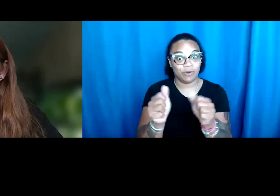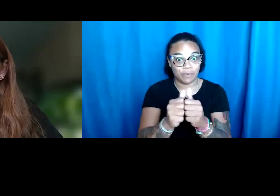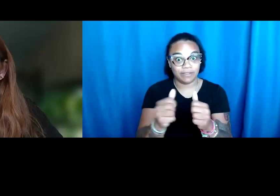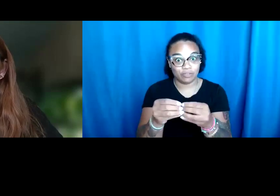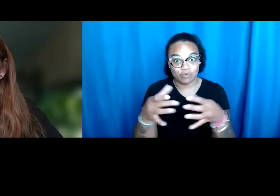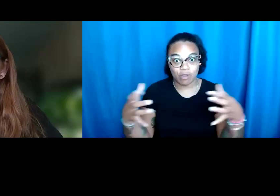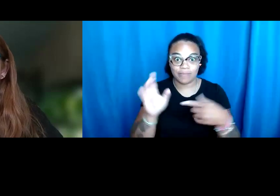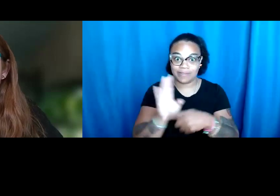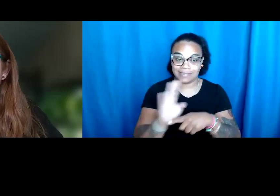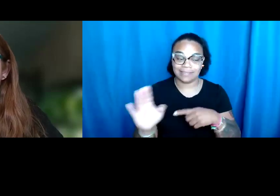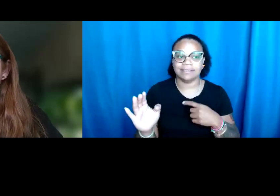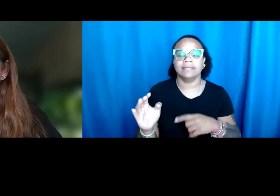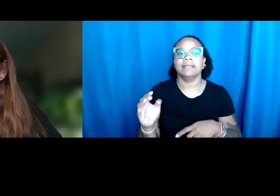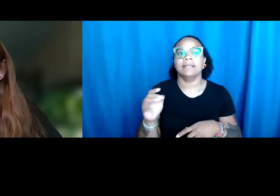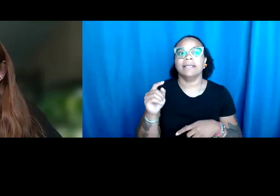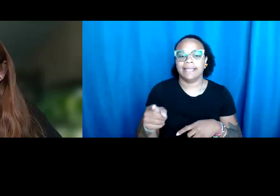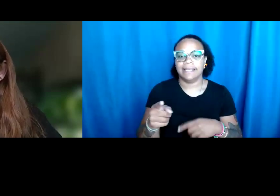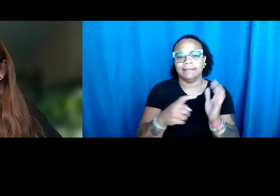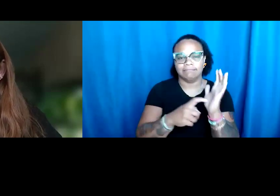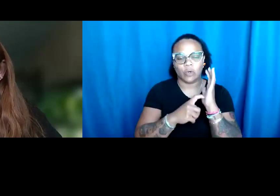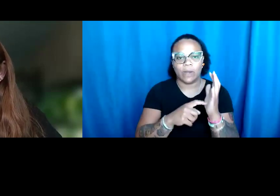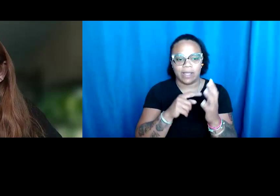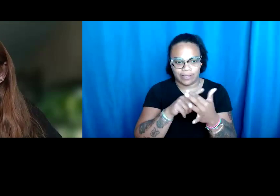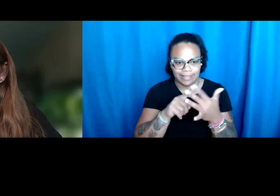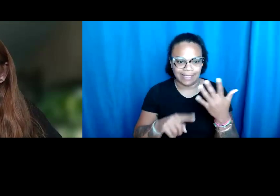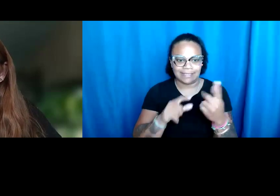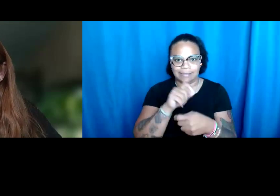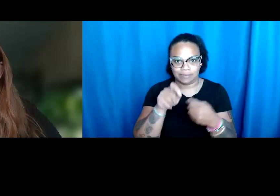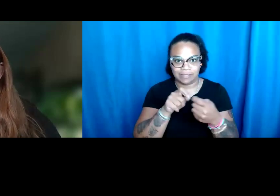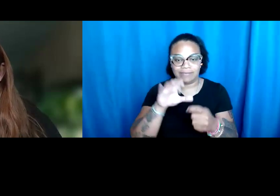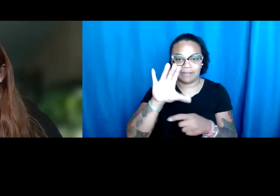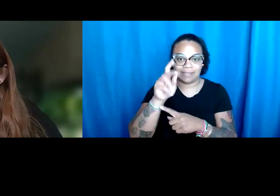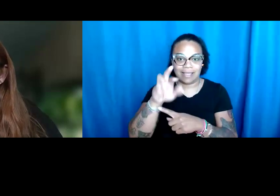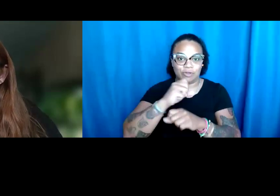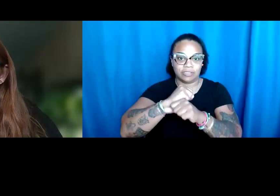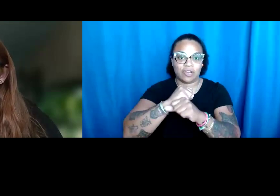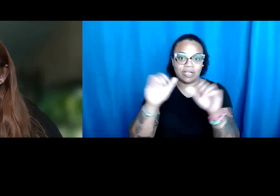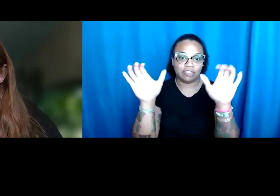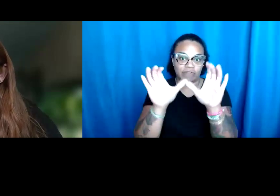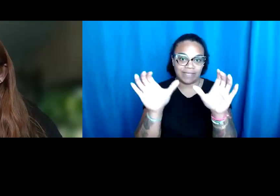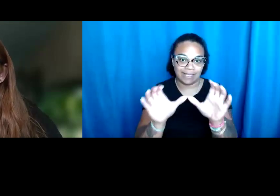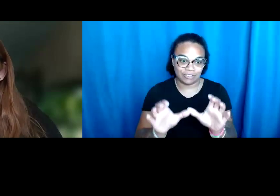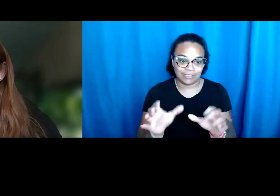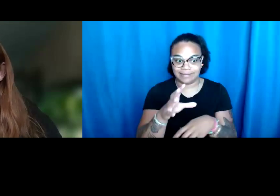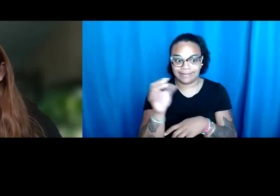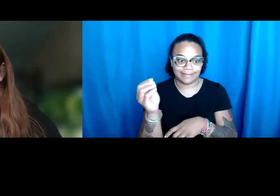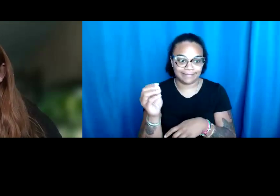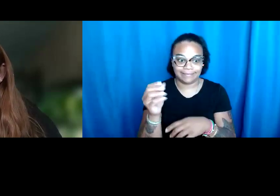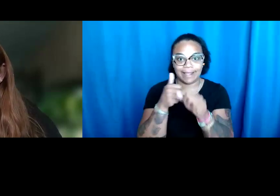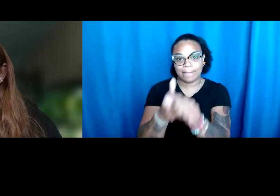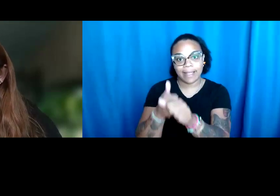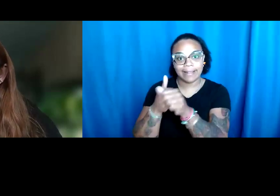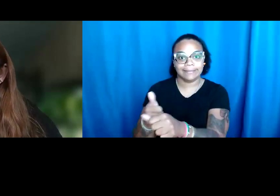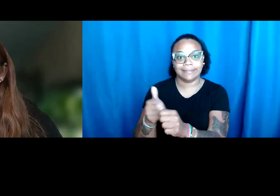business he needed these specific cybersecurity certifications and compliance upgrades and